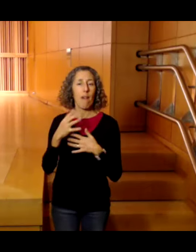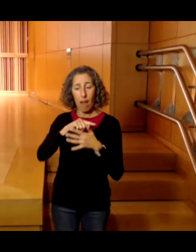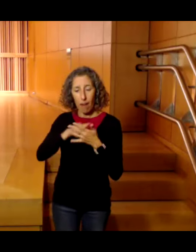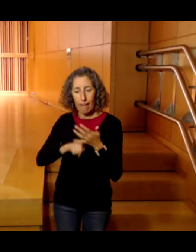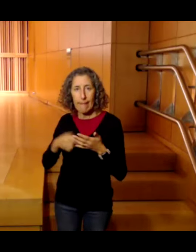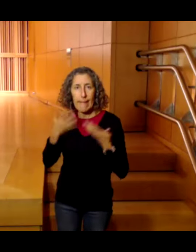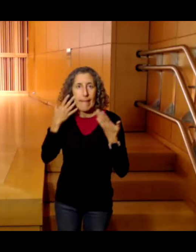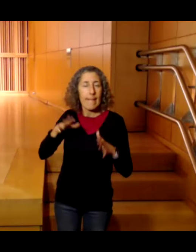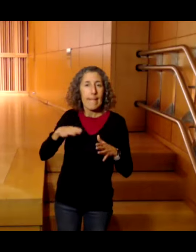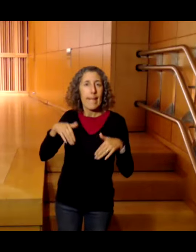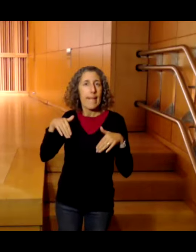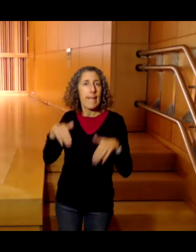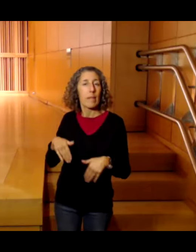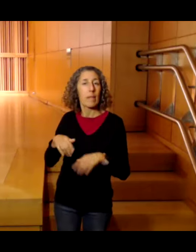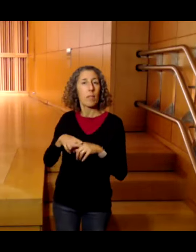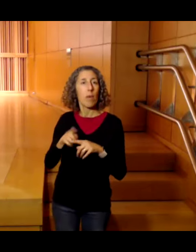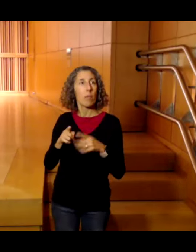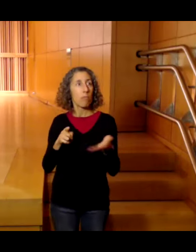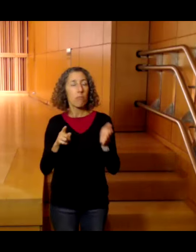the precise language of the streets that reared him.